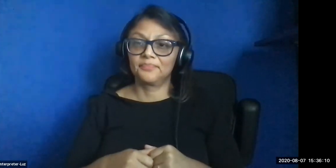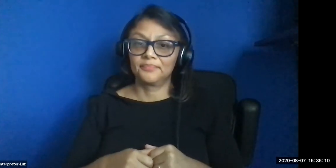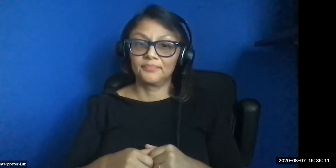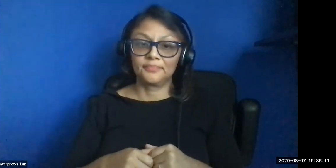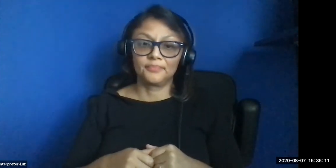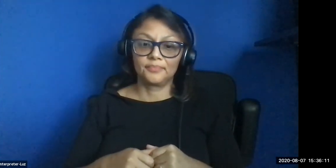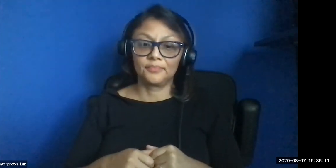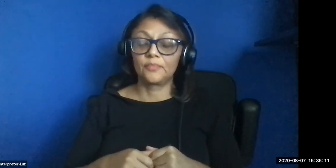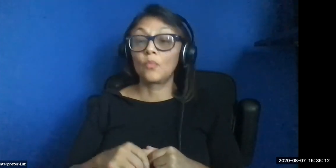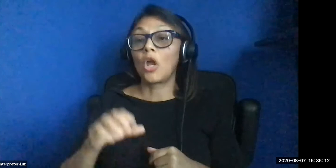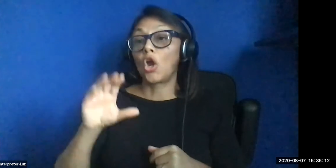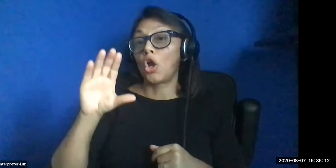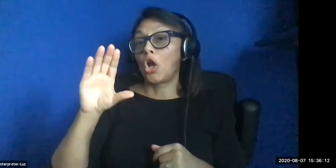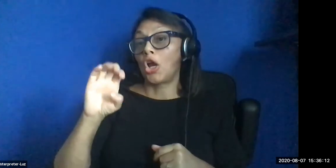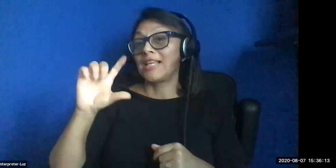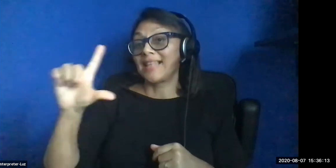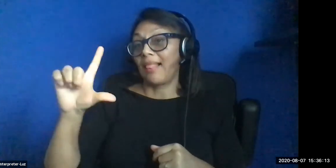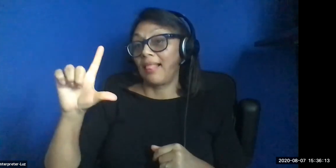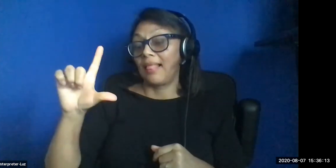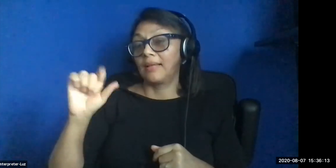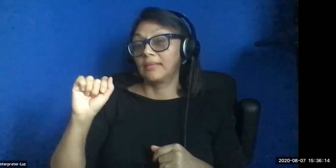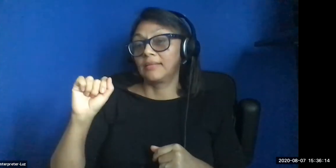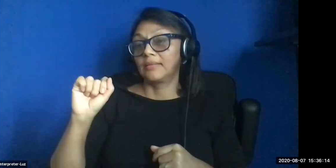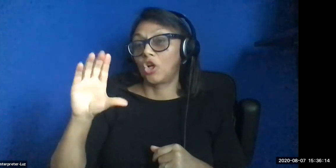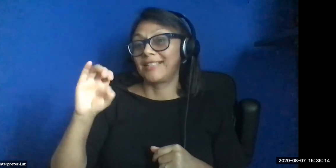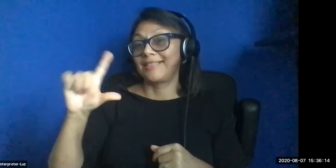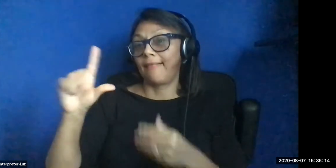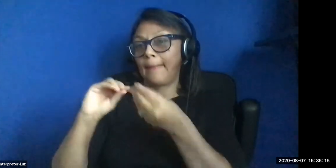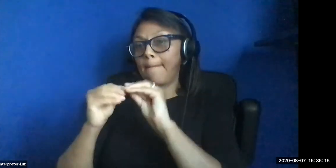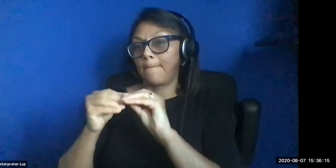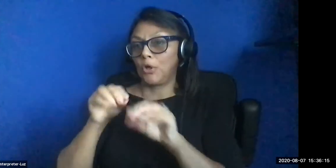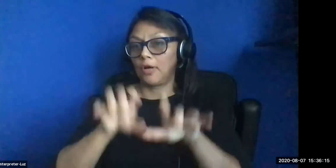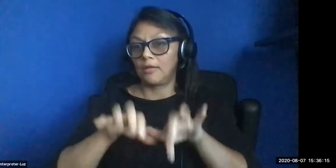Channelle Charest: So herself should be right there on the bottom. Channelle Charest: And then I'll drop her email.